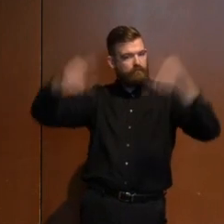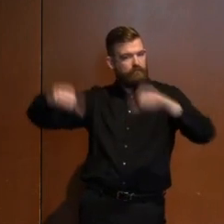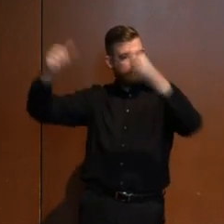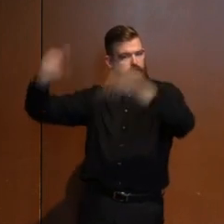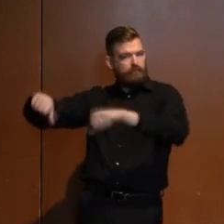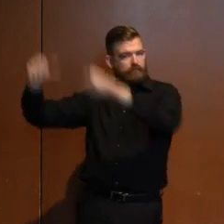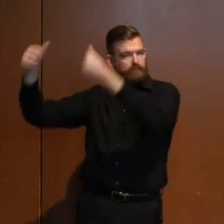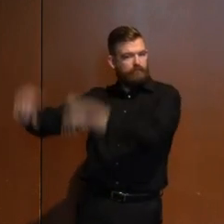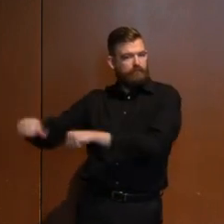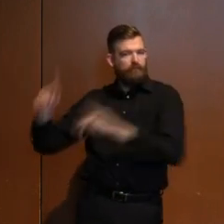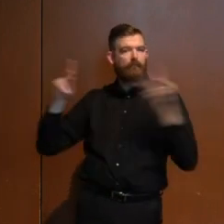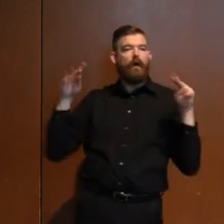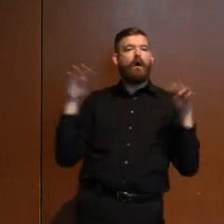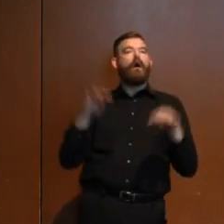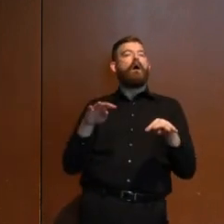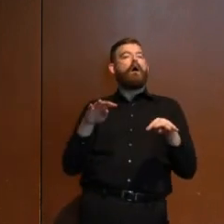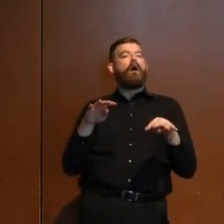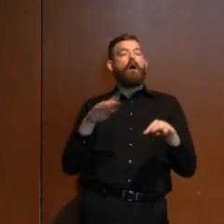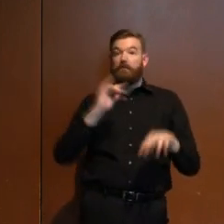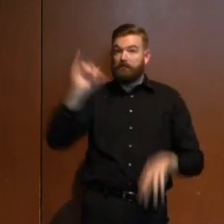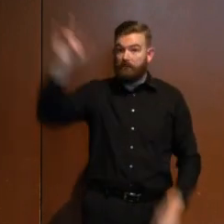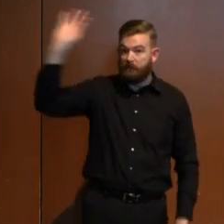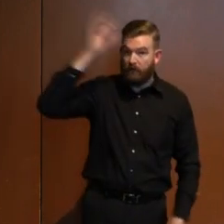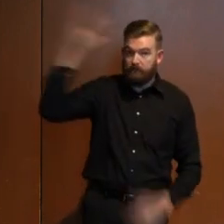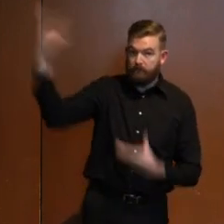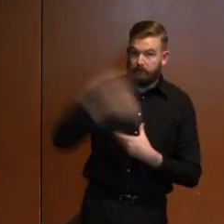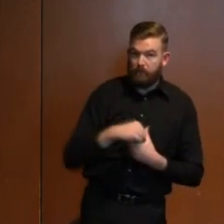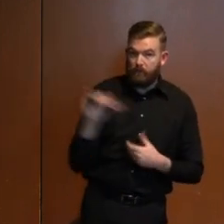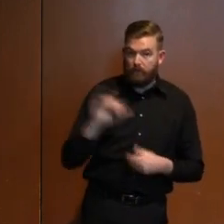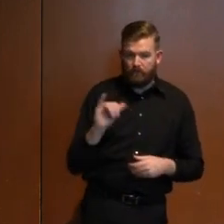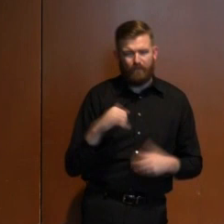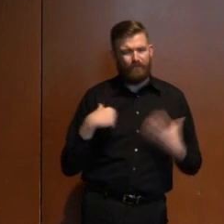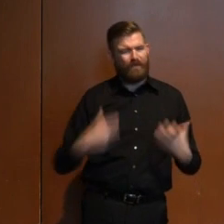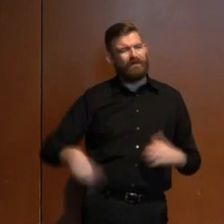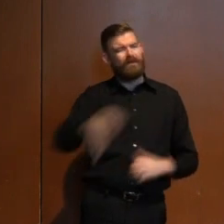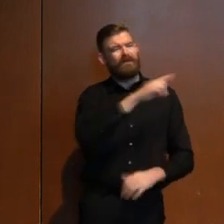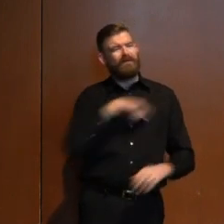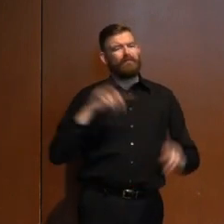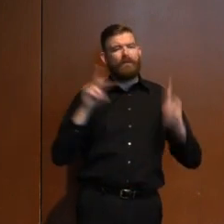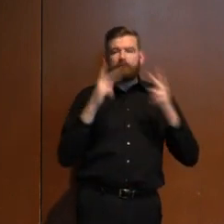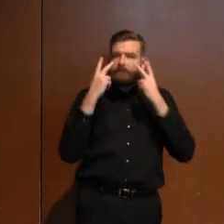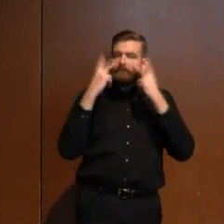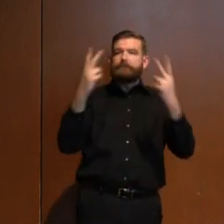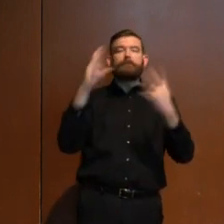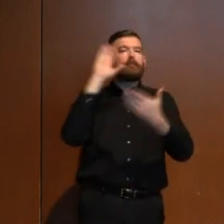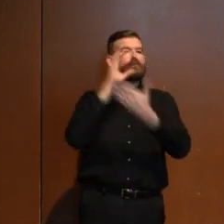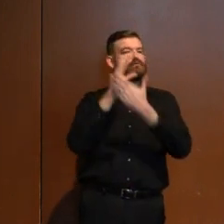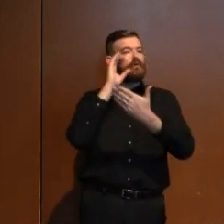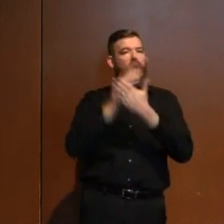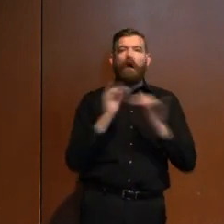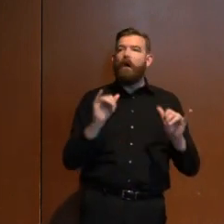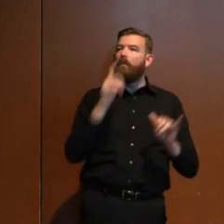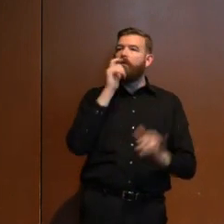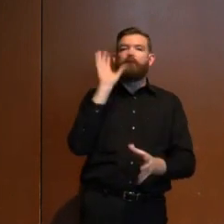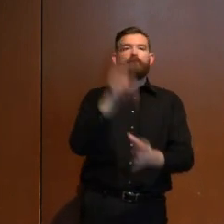OF GOVERNMENT IN THIS CASE BY THE WAY. ACROSS STATE INCLUDING SIGNIFICANT FEDERAL PARTICIPATION. I THINK THAT WILL BE AVAILABLE